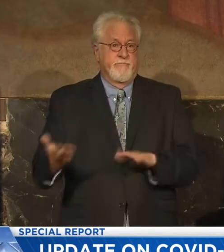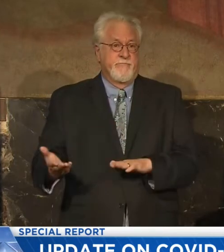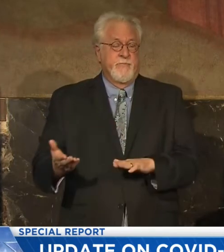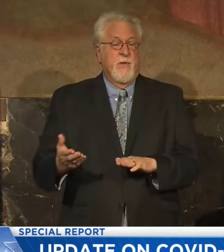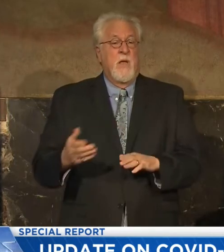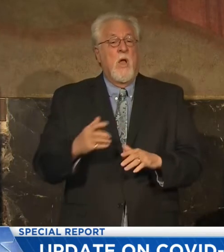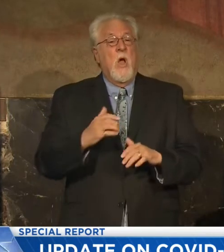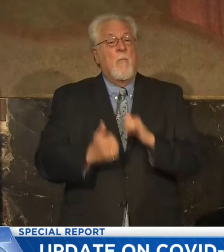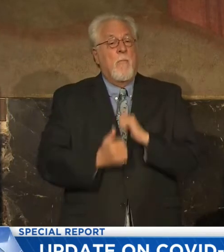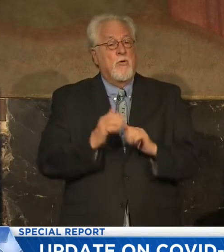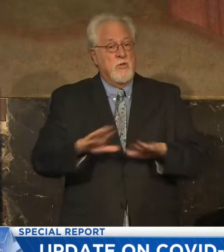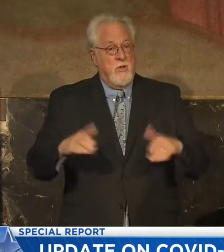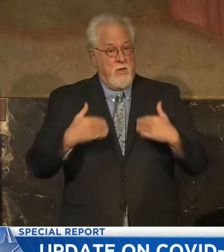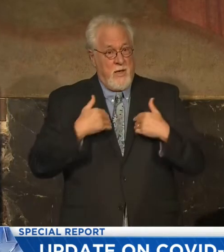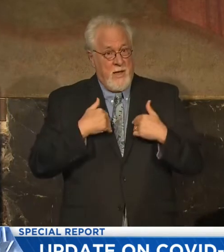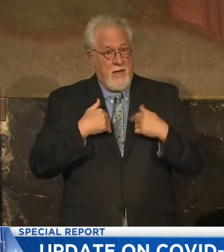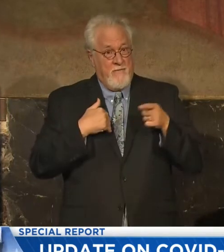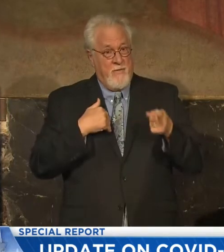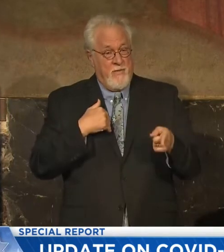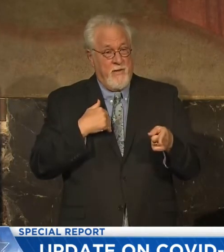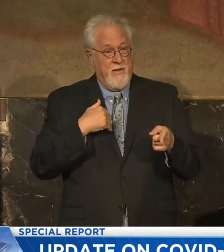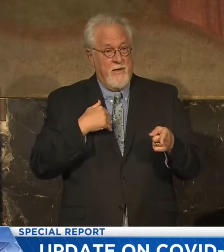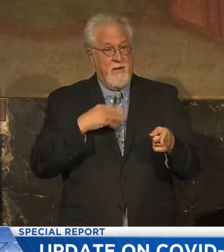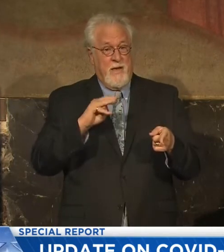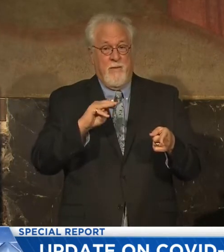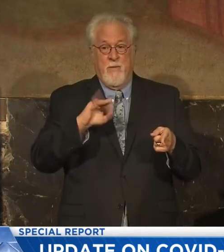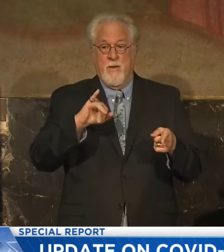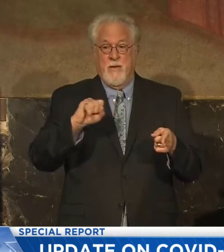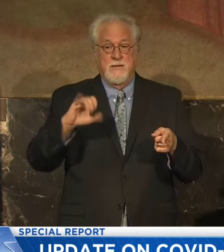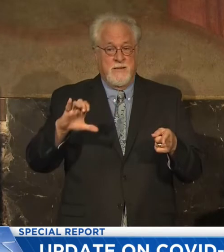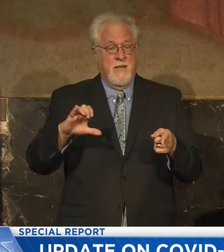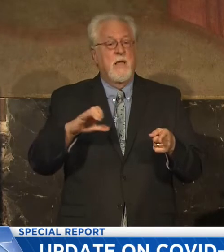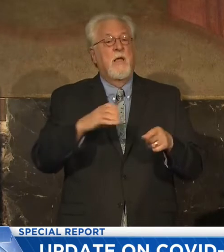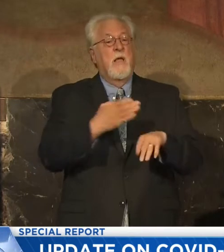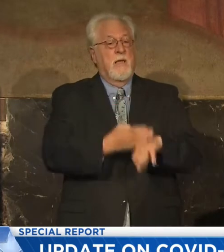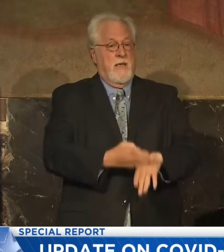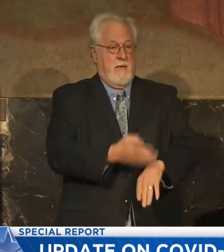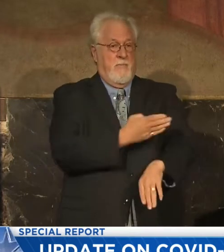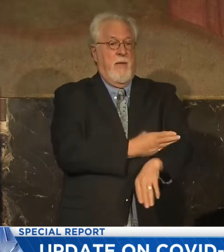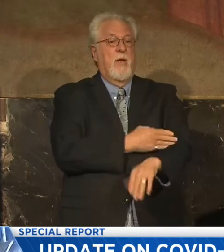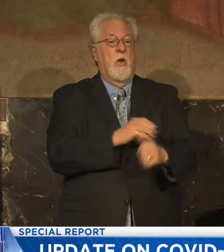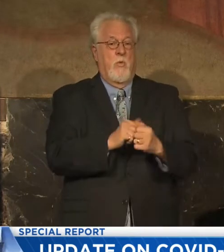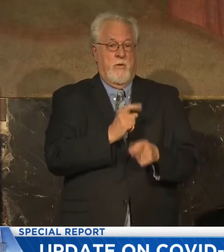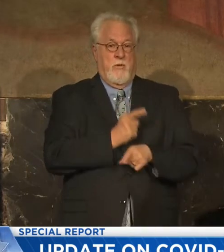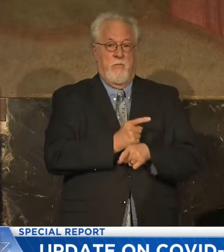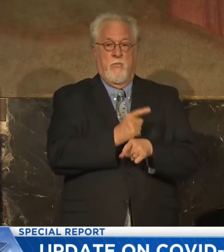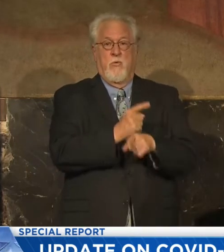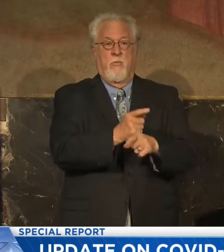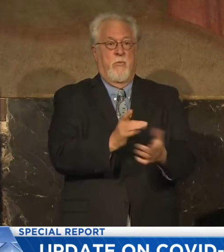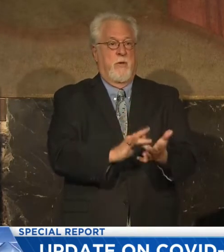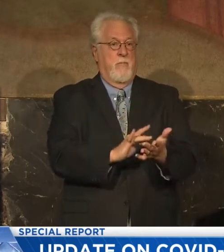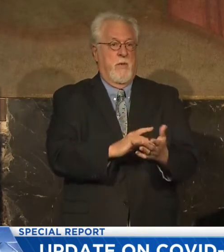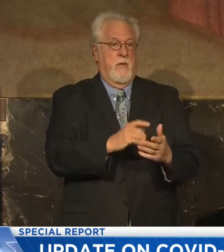OR THEY'VE BEEN IN CONTACT WITH SOMEONE WHO HAD COVID-19 DISEASE. AND IT CAN BE SERIOUS.